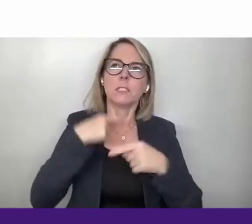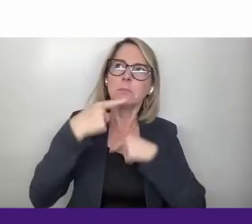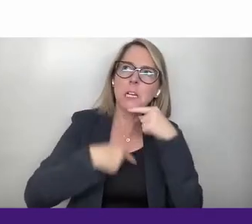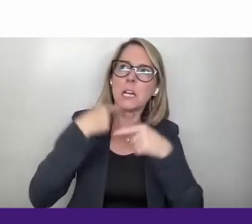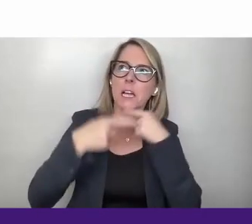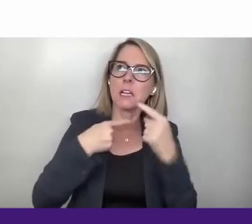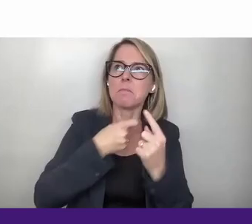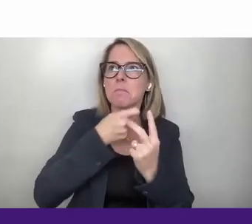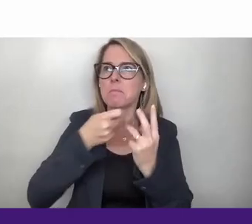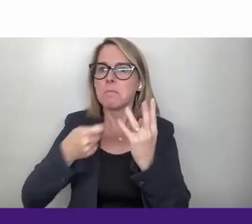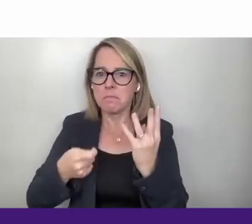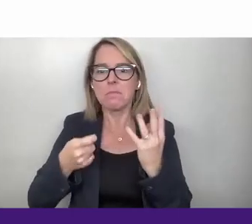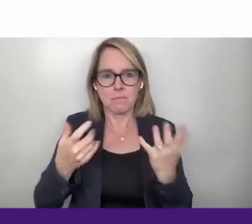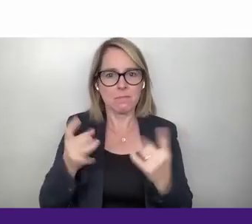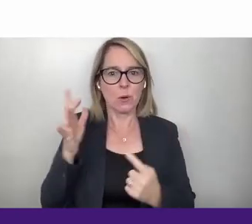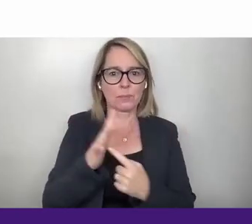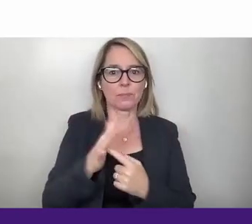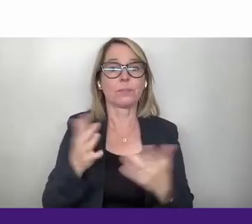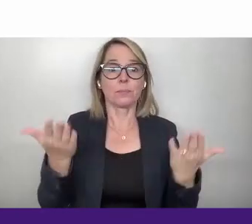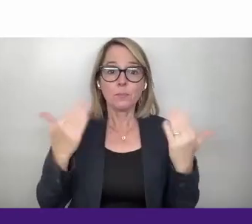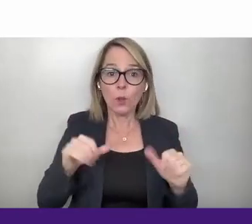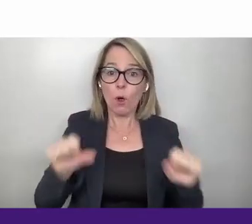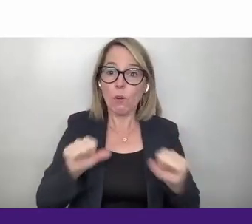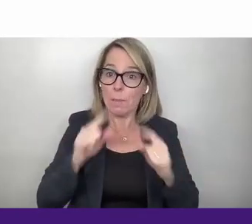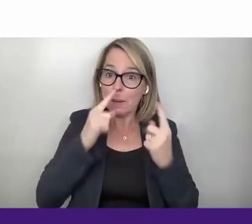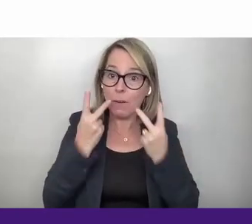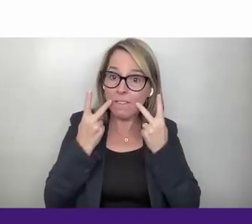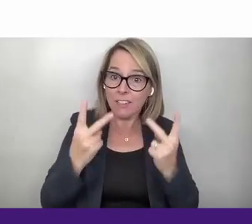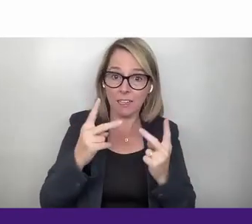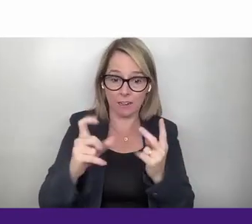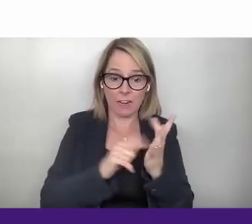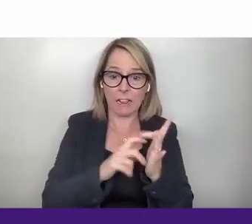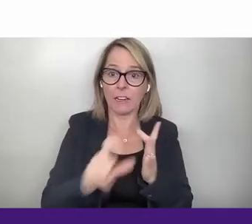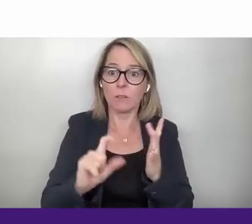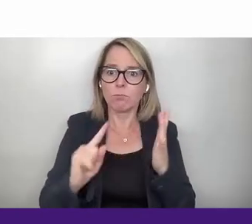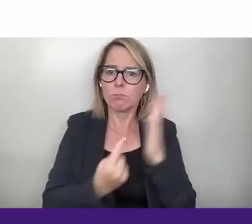Cathy: Well, what about once people are at the clinic, Catrin, what do we do then?